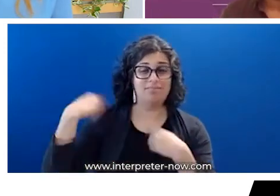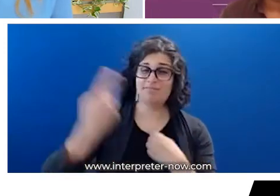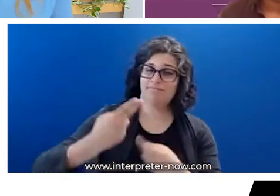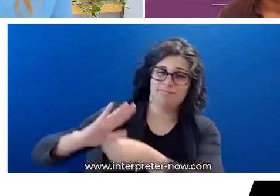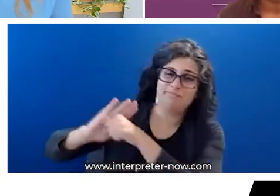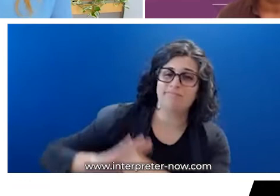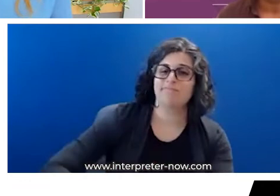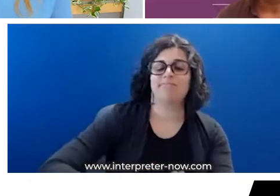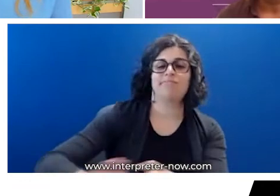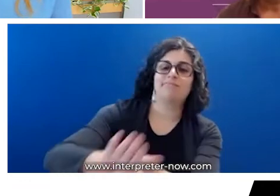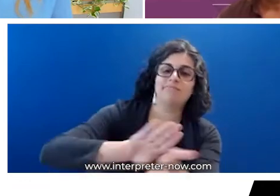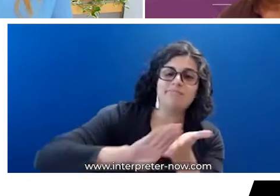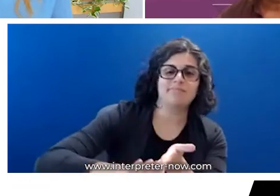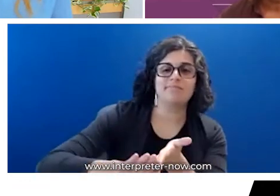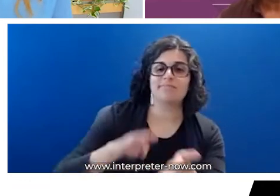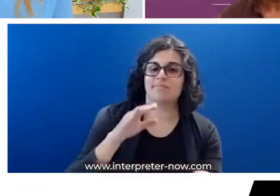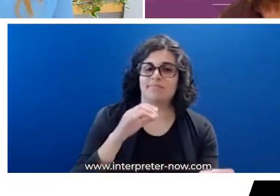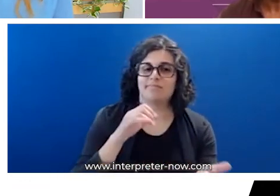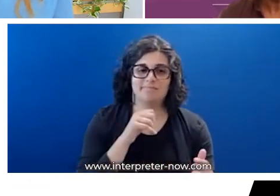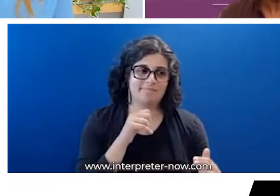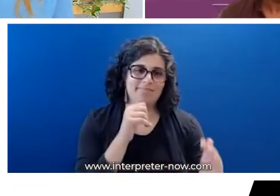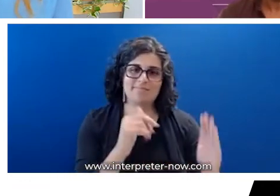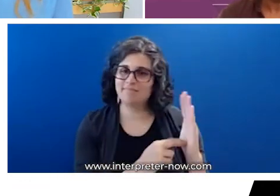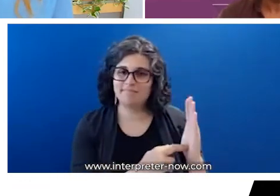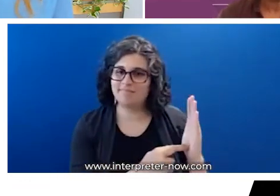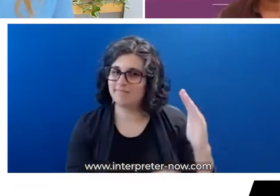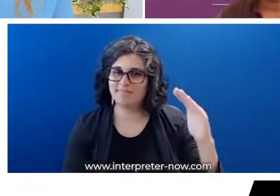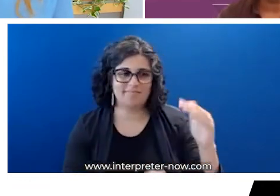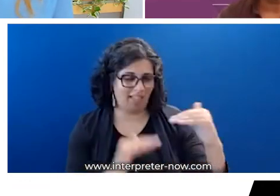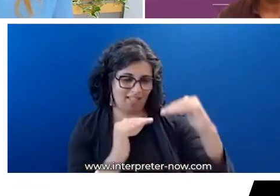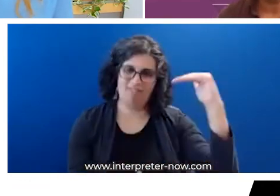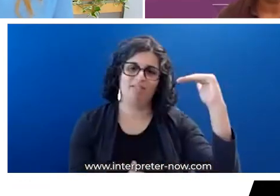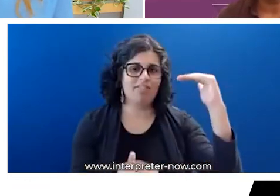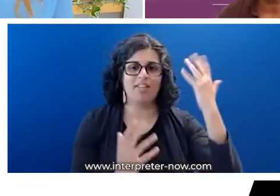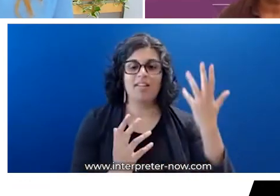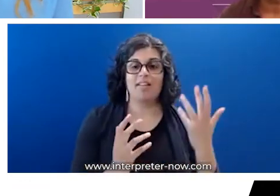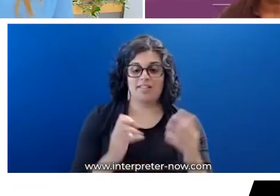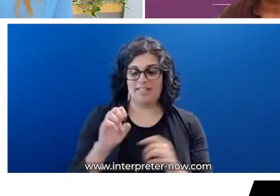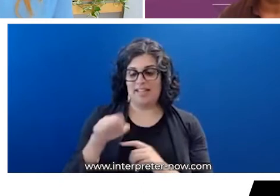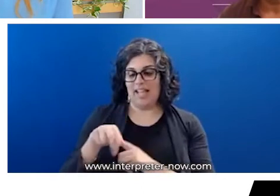marginalized, underrepresented. The equity piece is so important to this broad conversation.